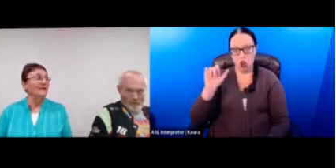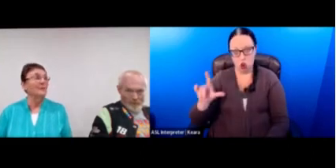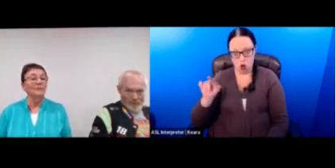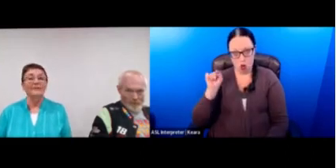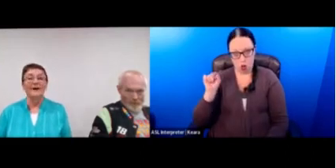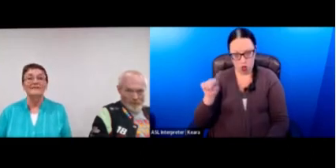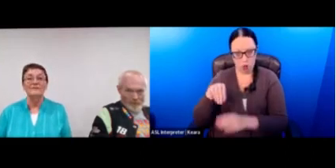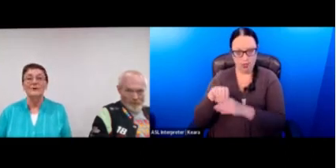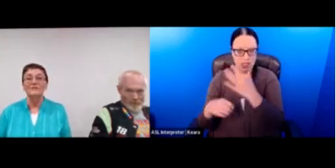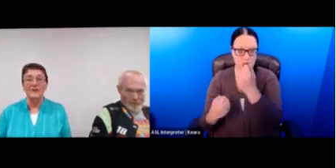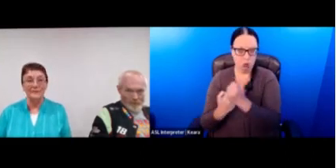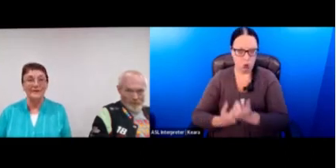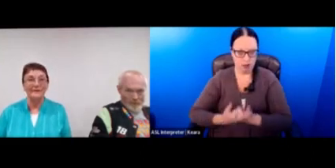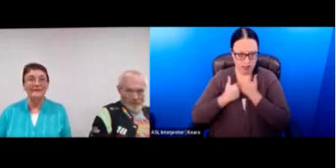home with two other gentlemen.